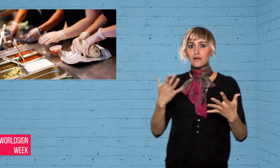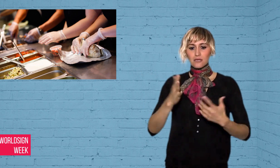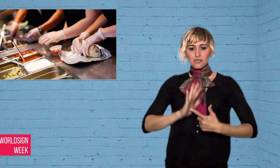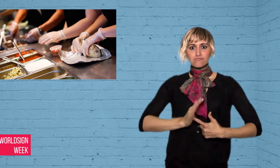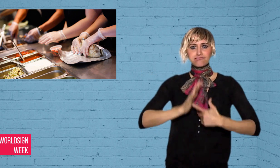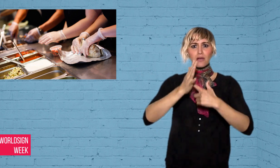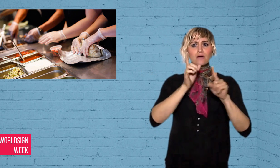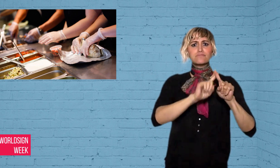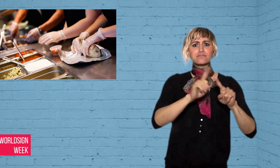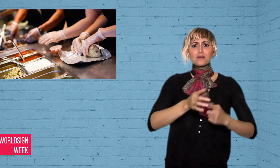traffic.